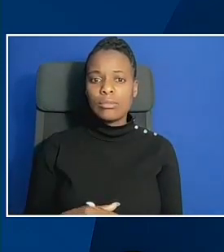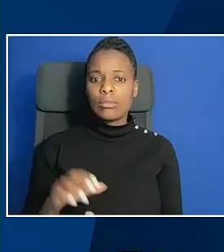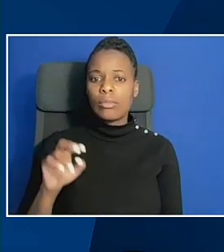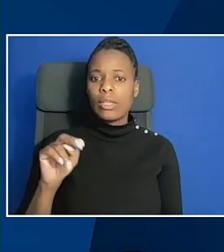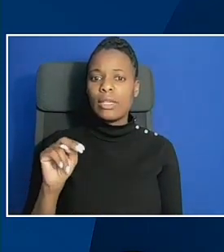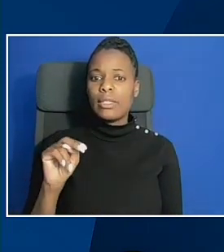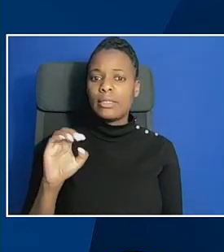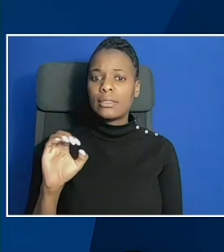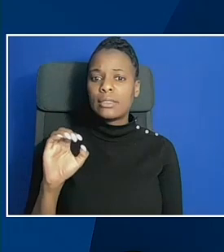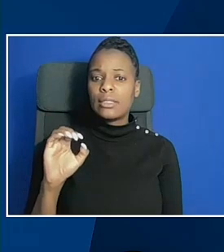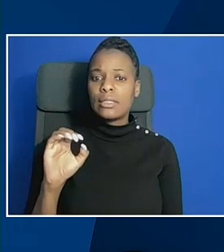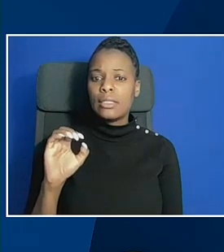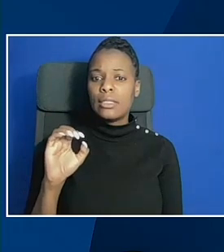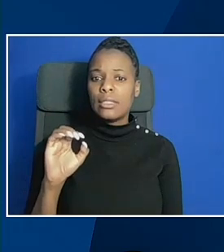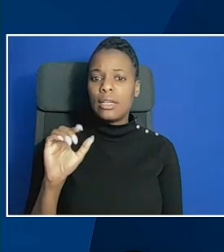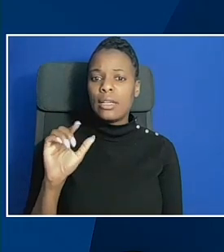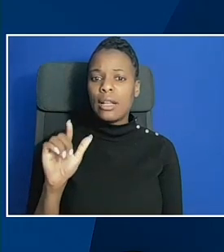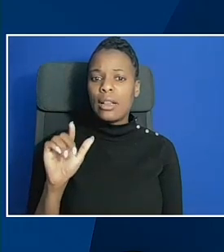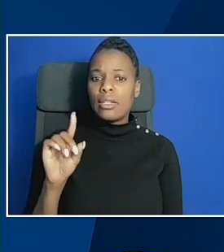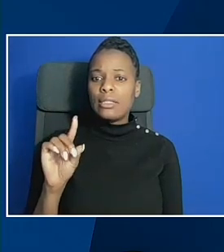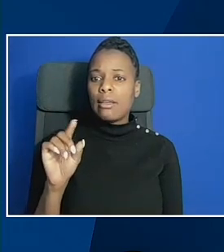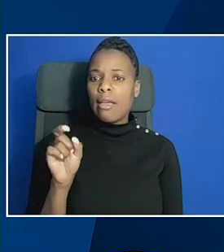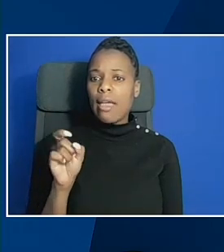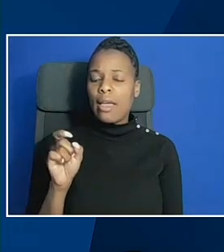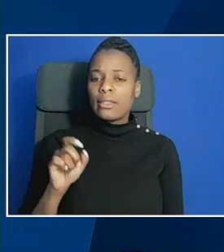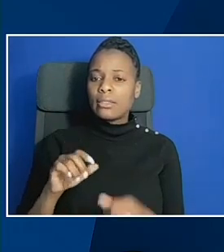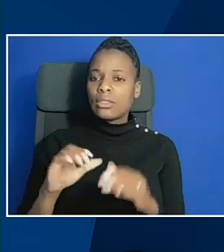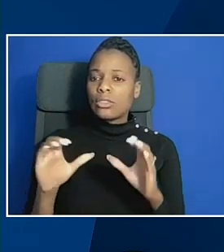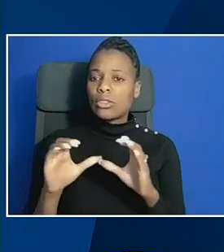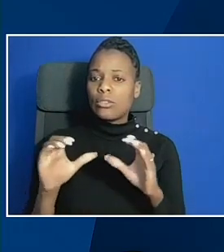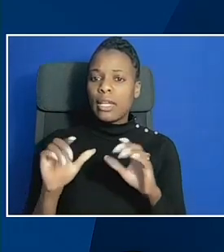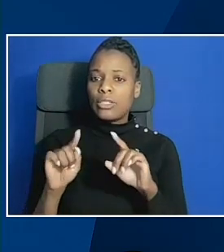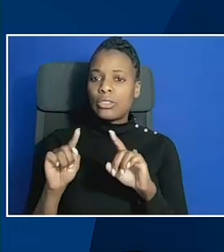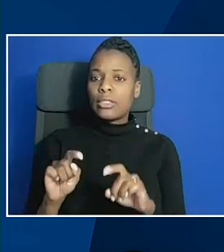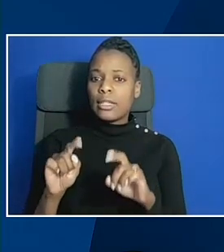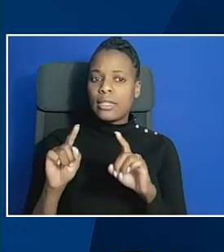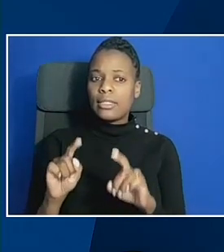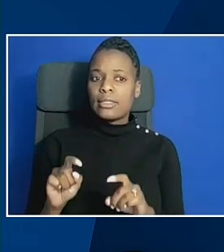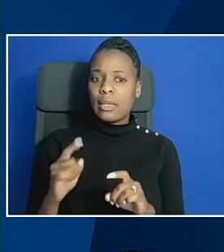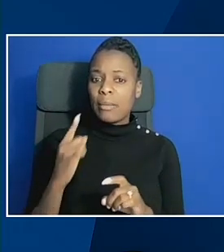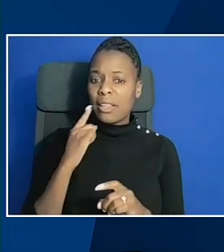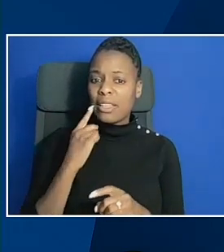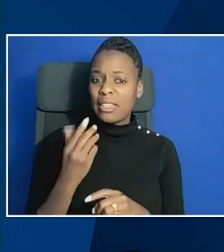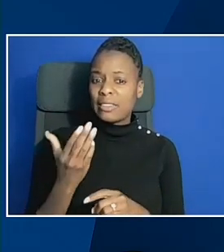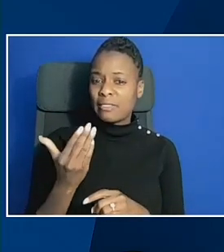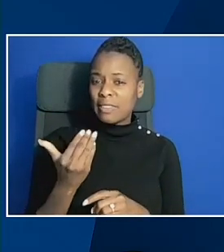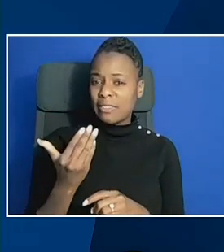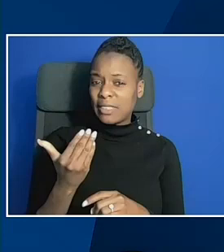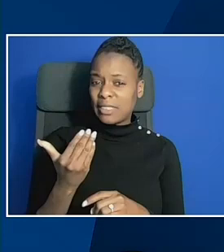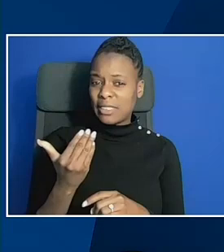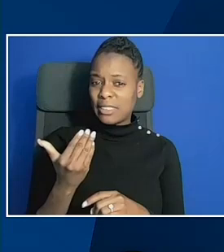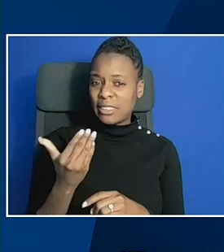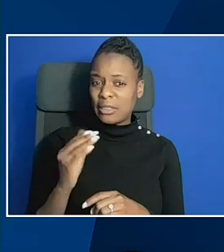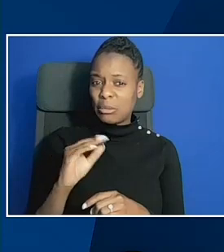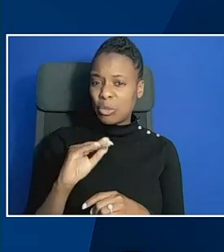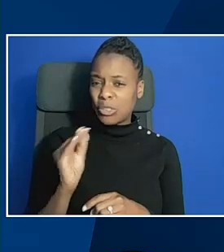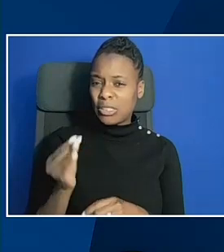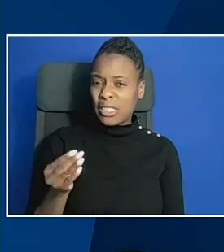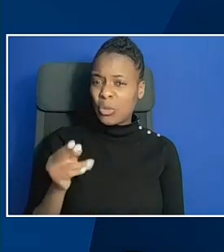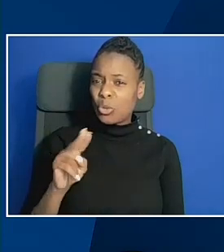That exam, certification exam, it was, I believe like a 50%, 52% passage rate. It was better than the groundhog, but